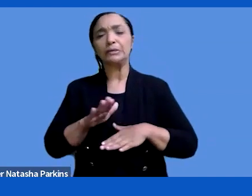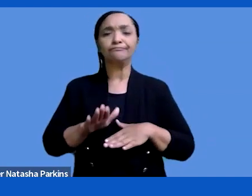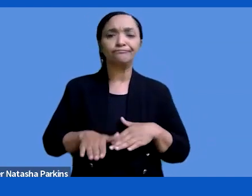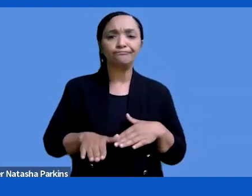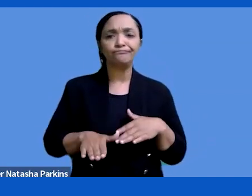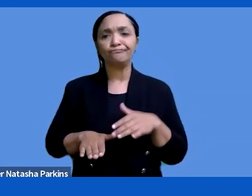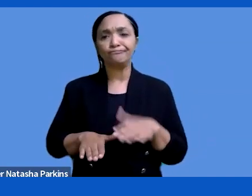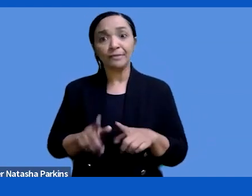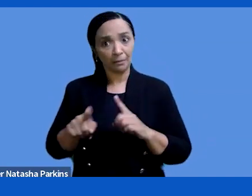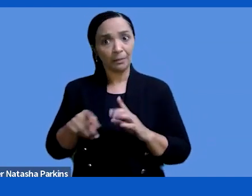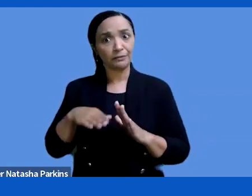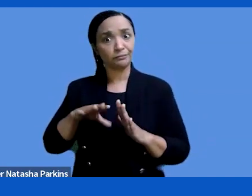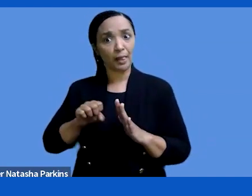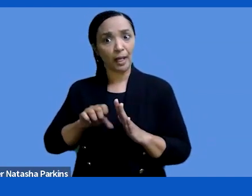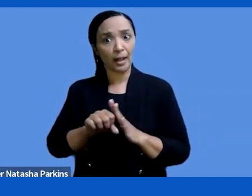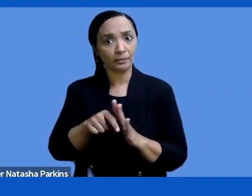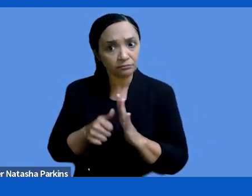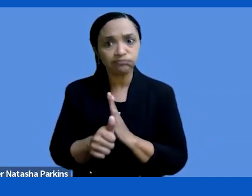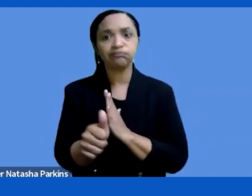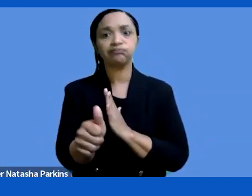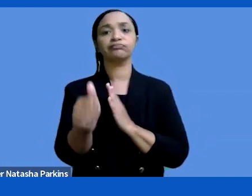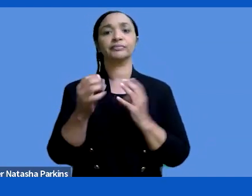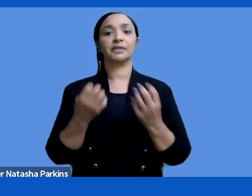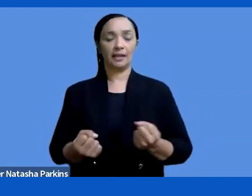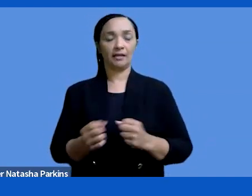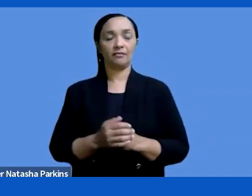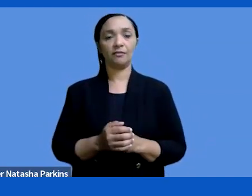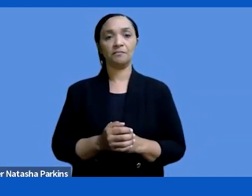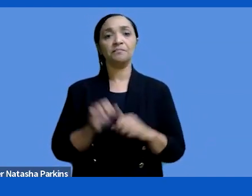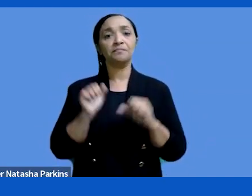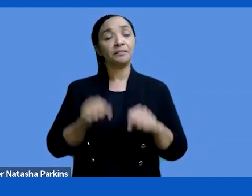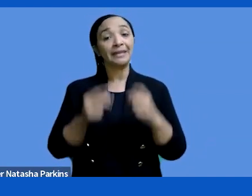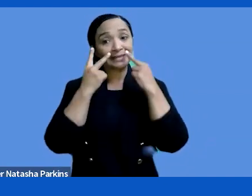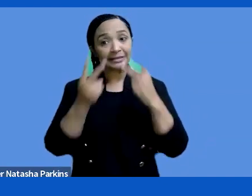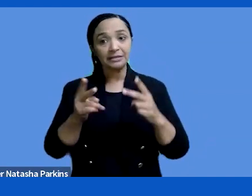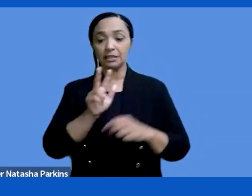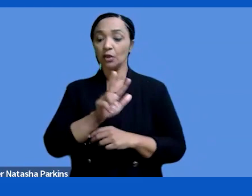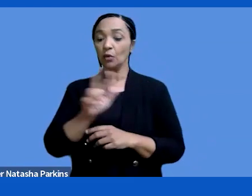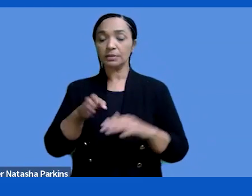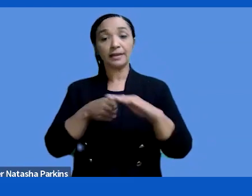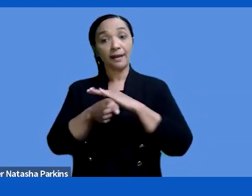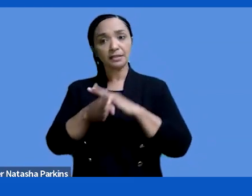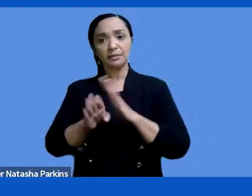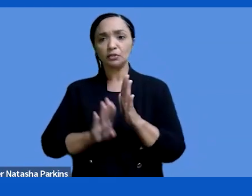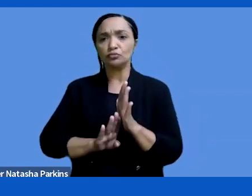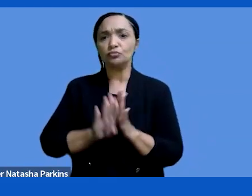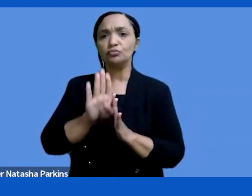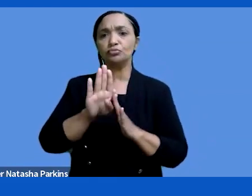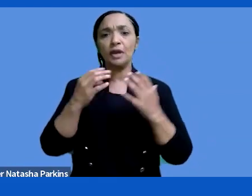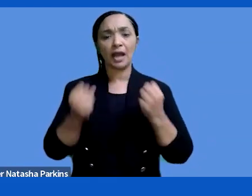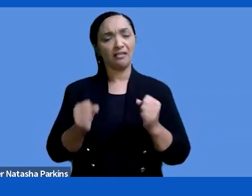the WAD has led to improvement of accessibility of websites and mobile applications to some degree.